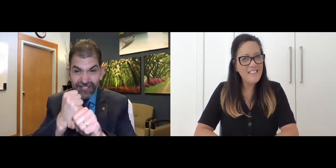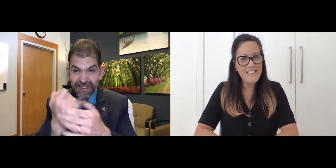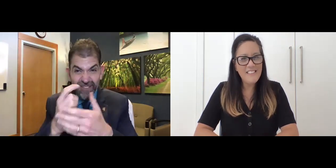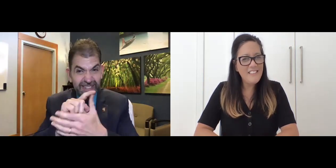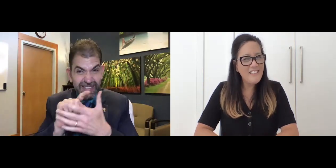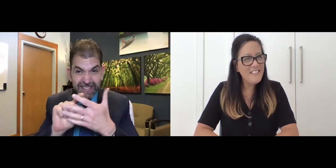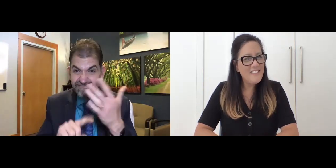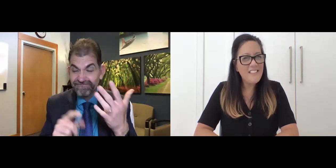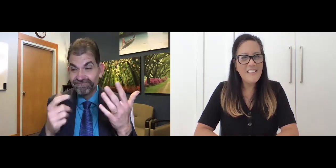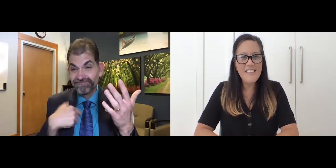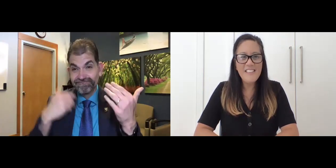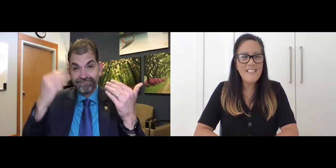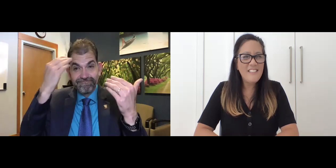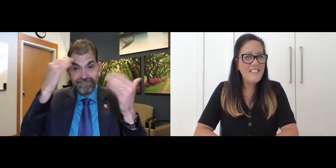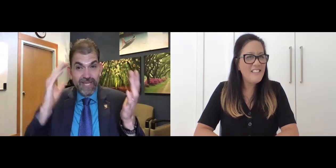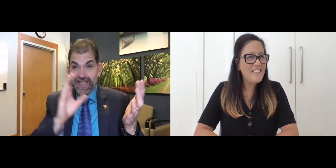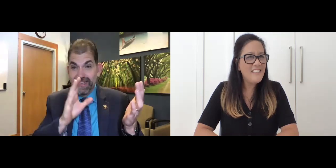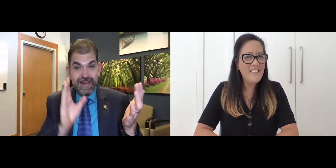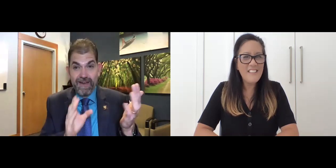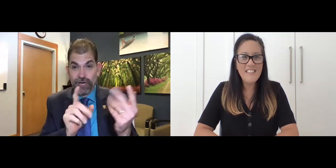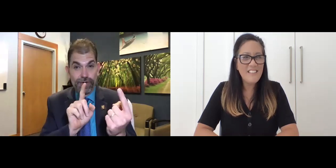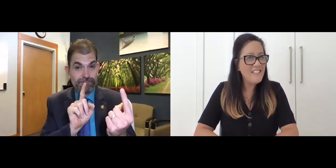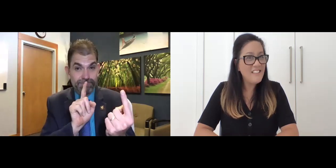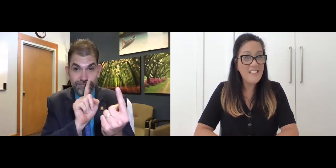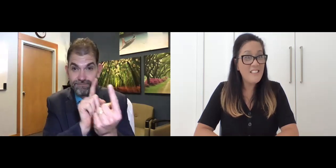Even in my teenage years I really didn't know